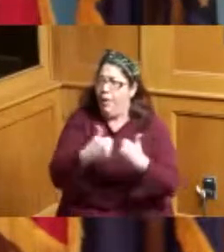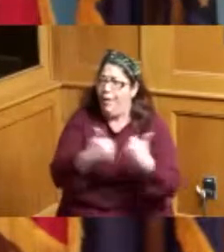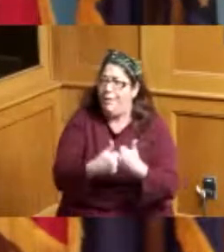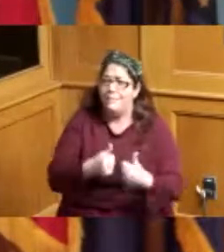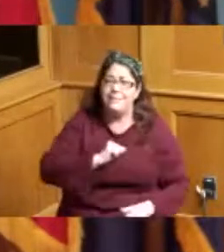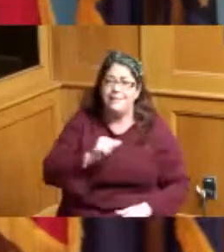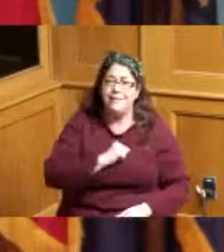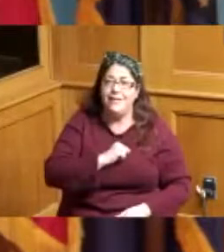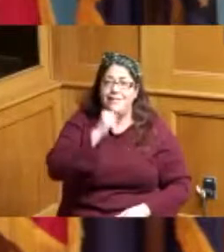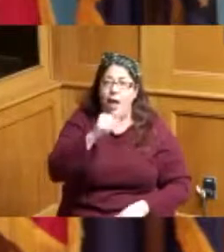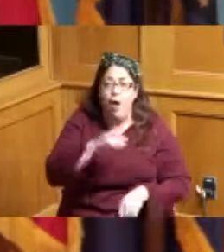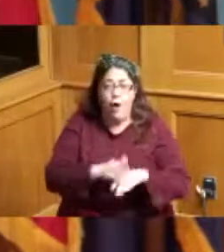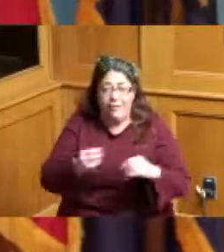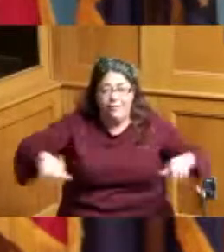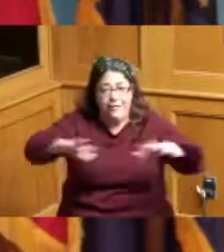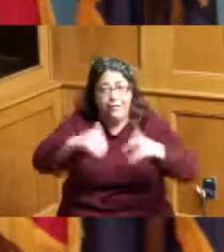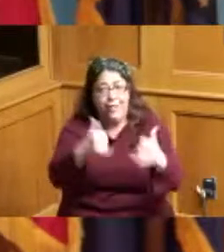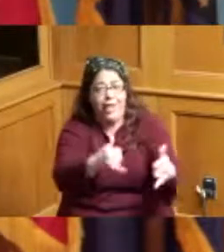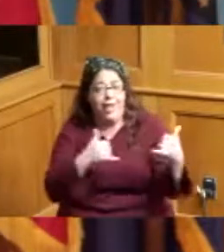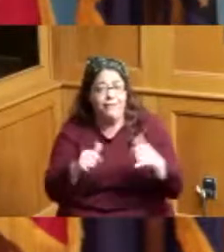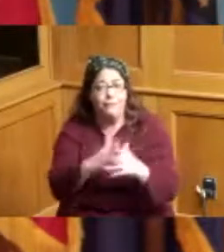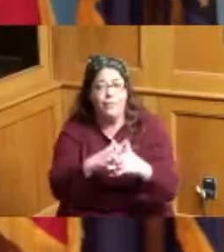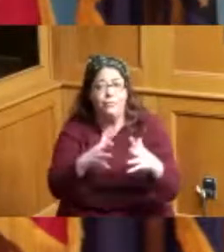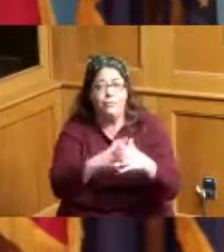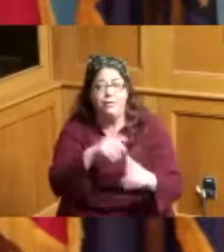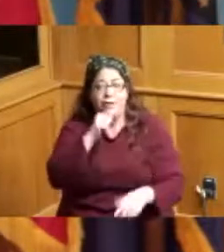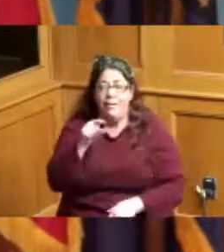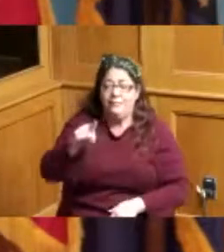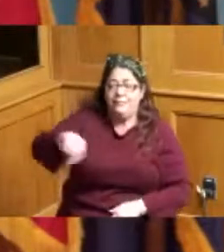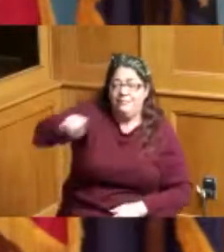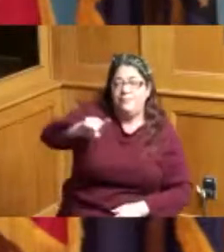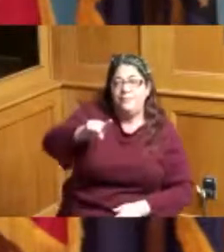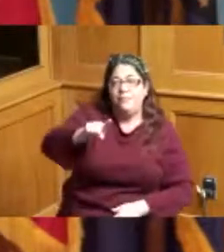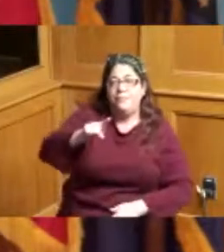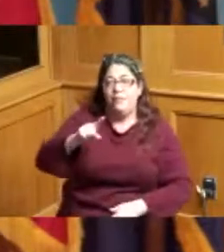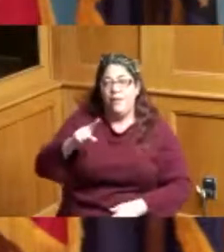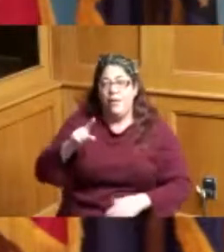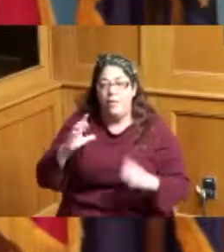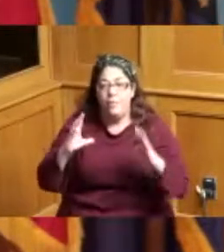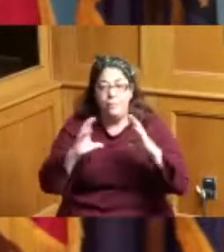I wasn't on the field and what I love about them they're getting the ball all around the counter